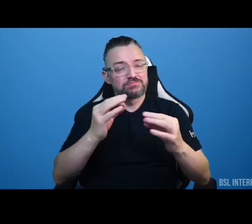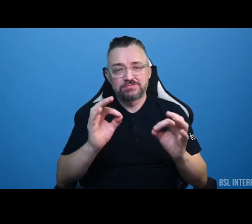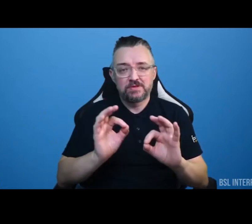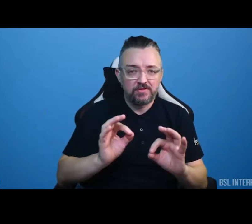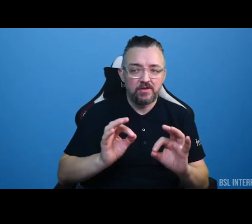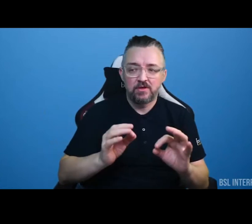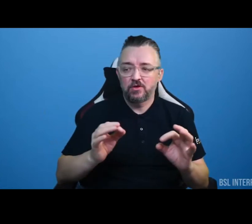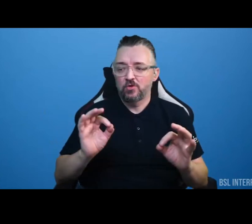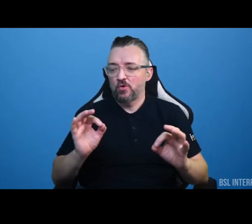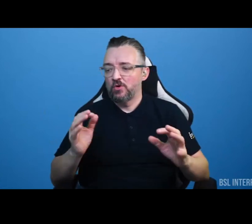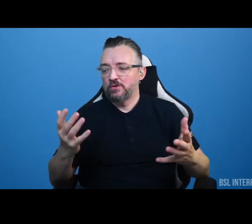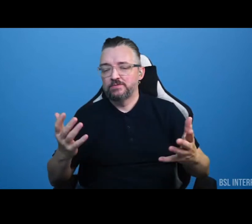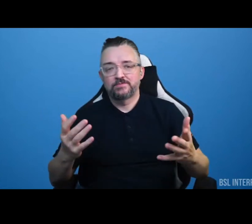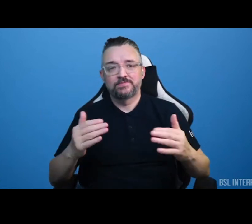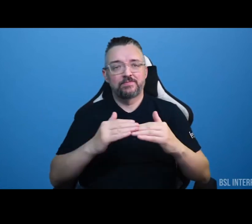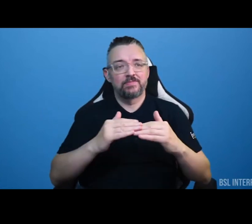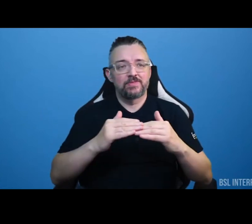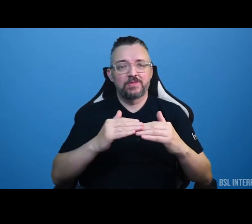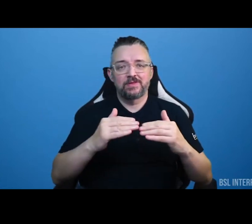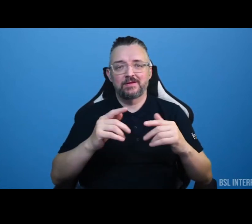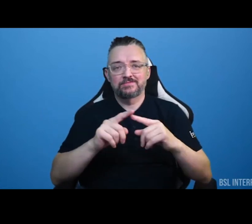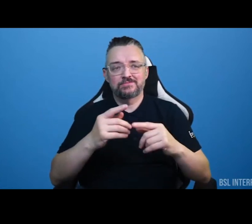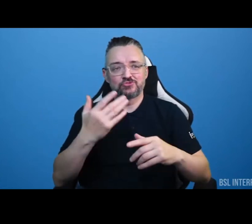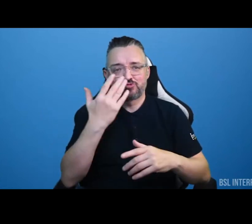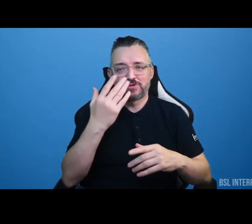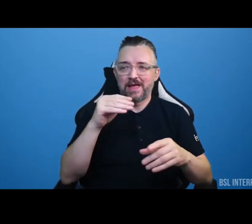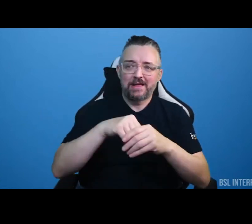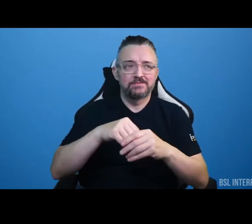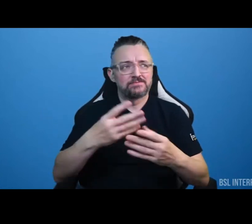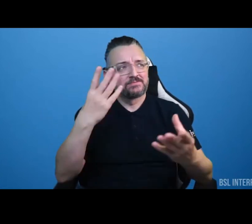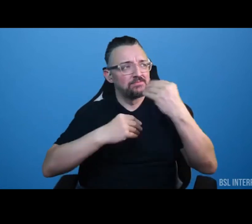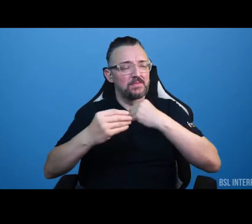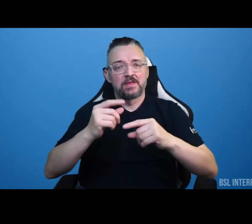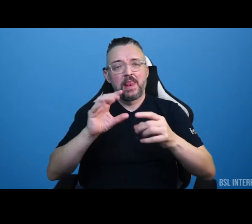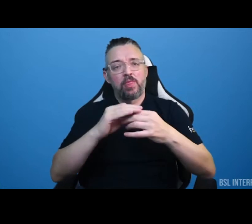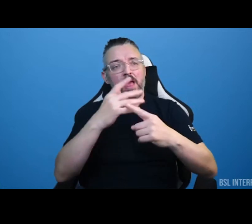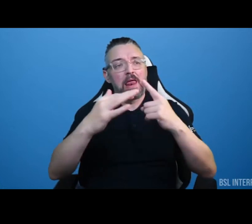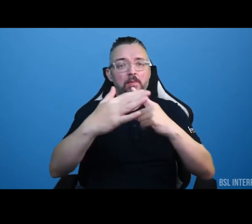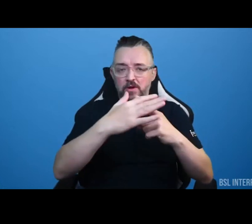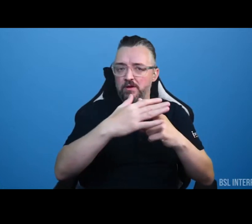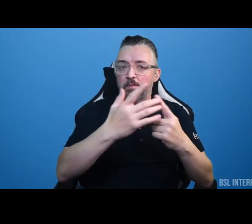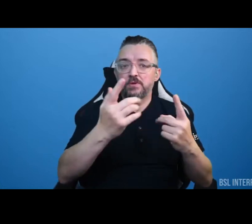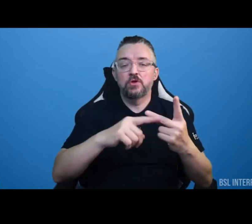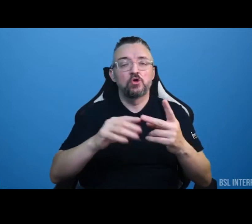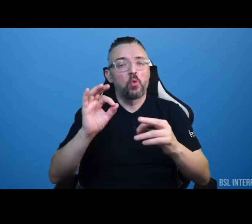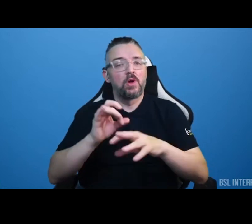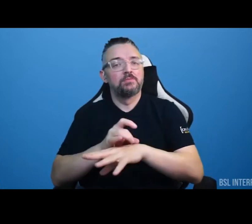systems of equal skills and things to kind of get you into climate change. But you also don't necessarily have the professional status, or kudos,